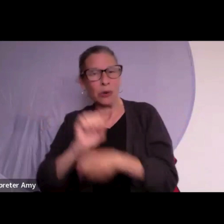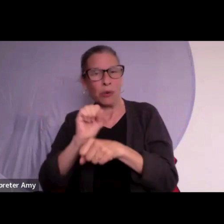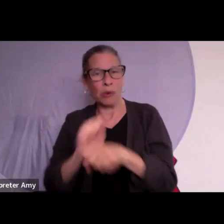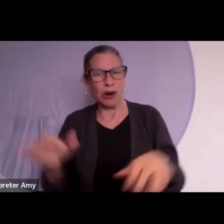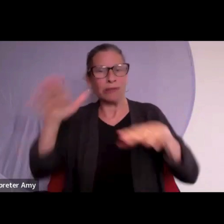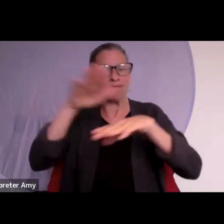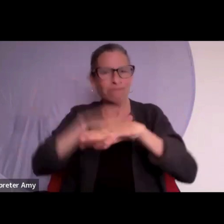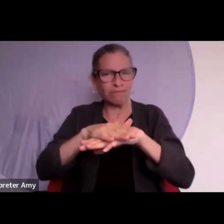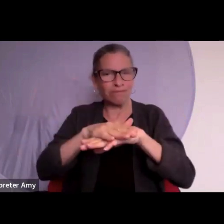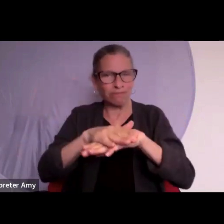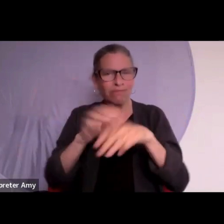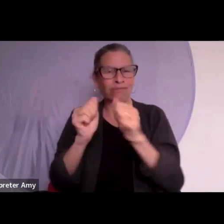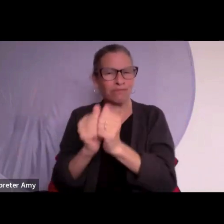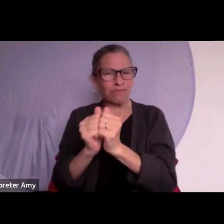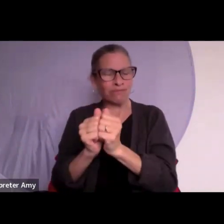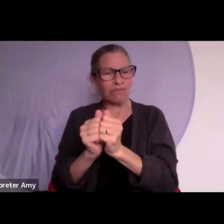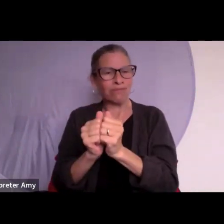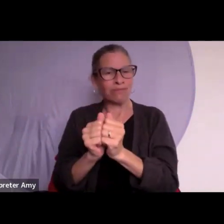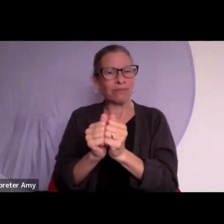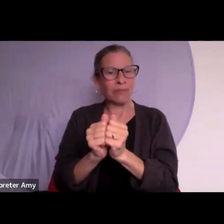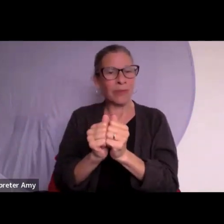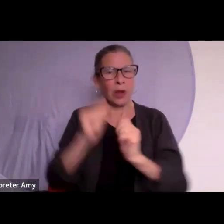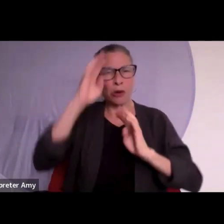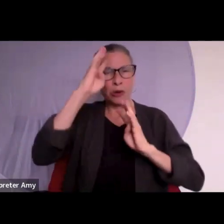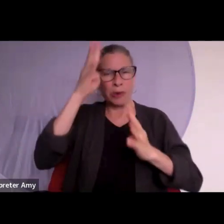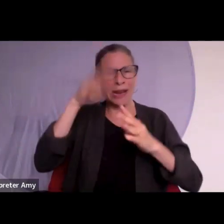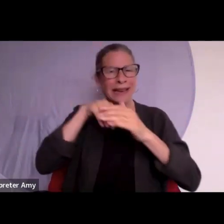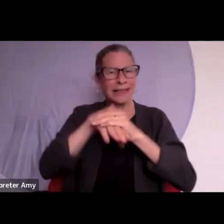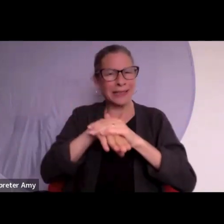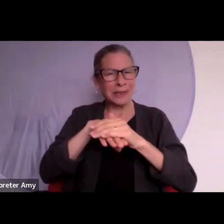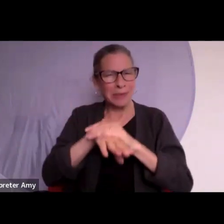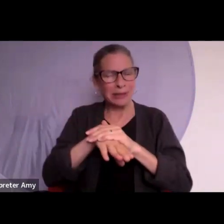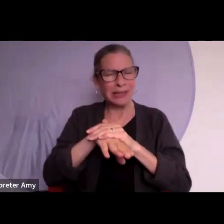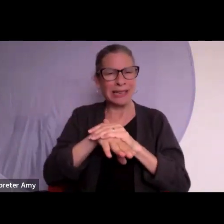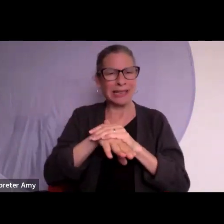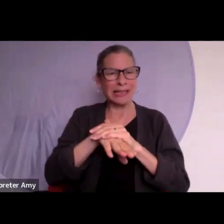about in terms of creating accessibility. I'll say also, we